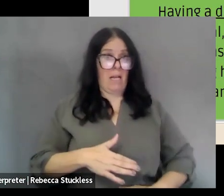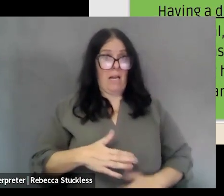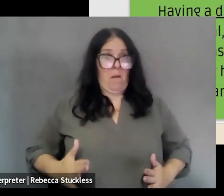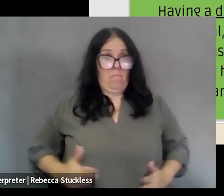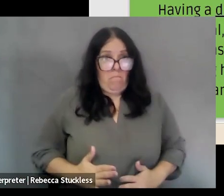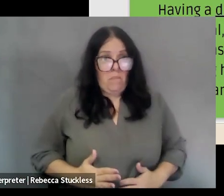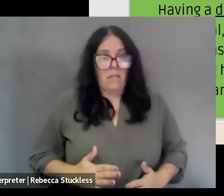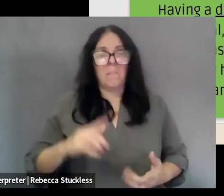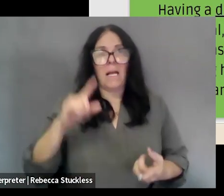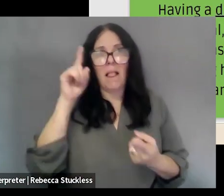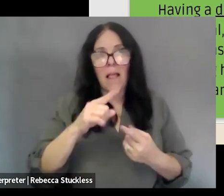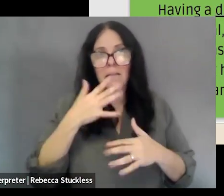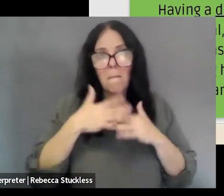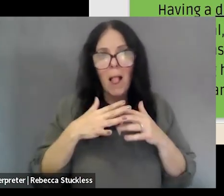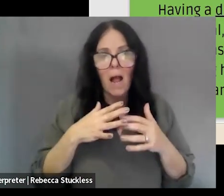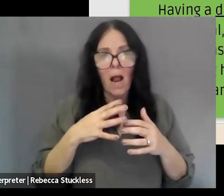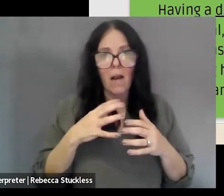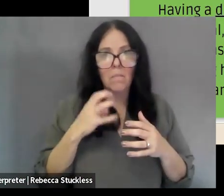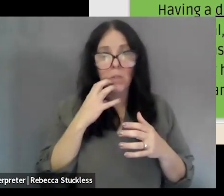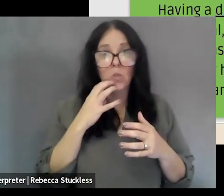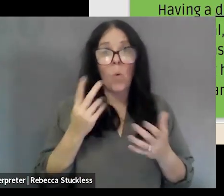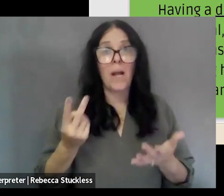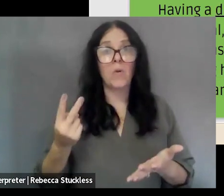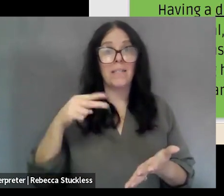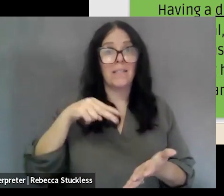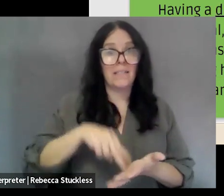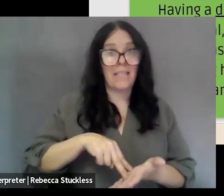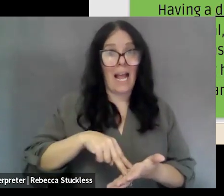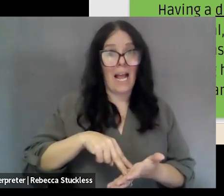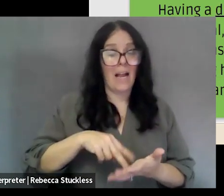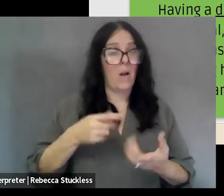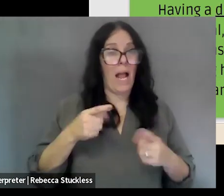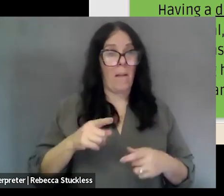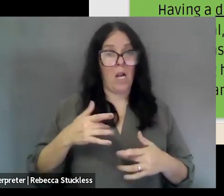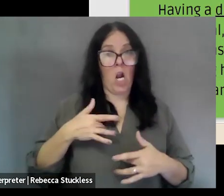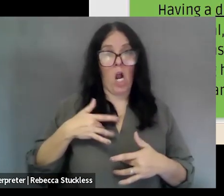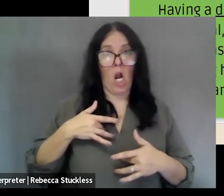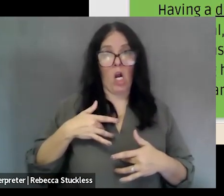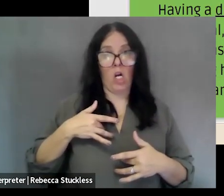pooling, so when you stand all of the blood drains from your heart it goes to your legs and doesn't